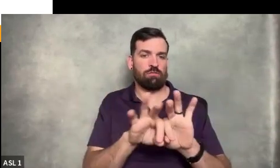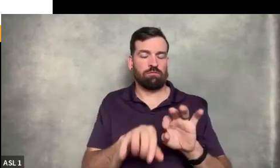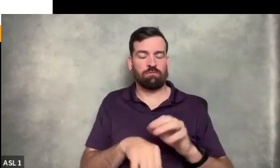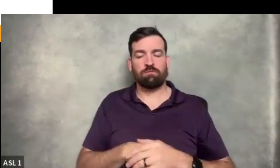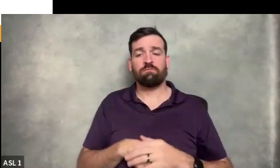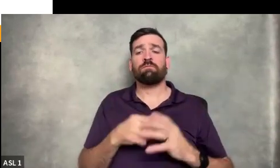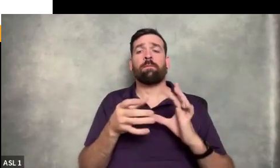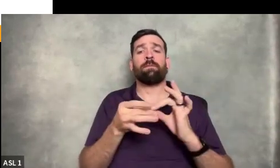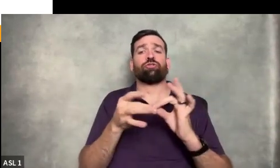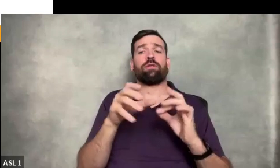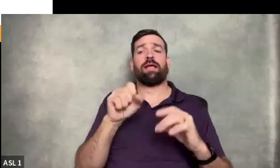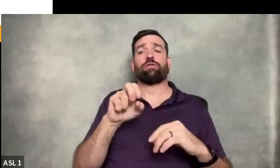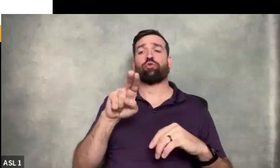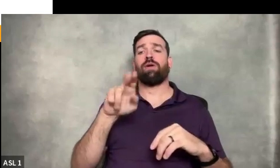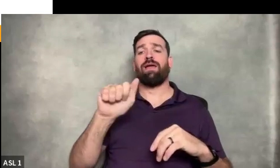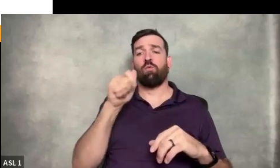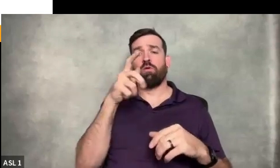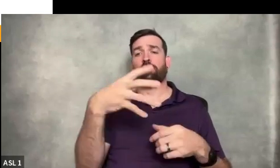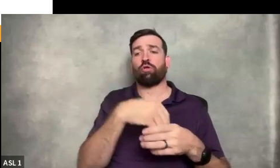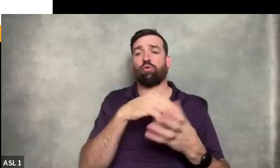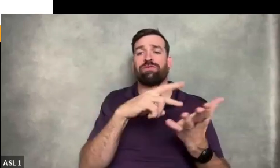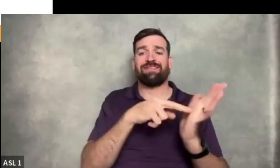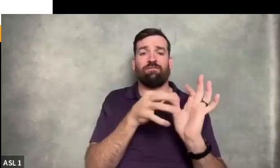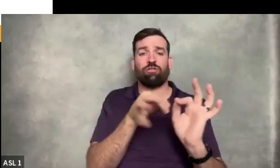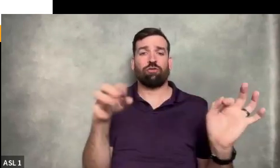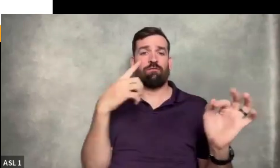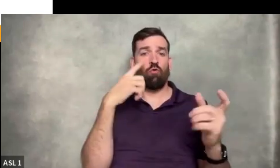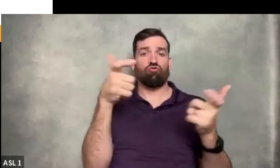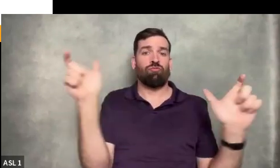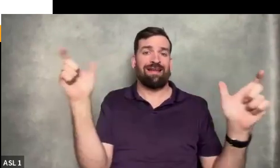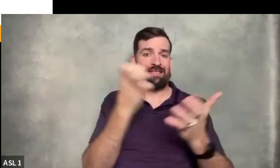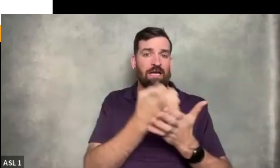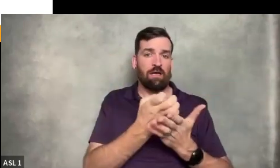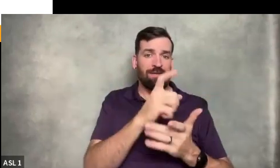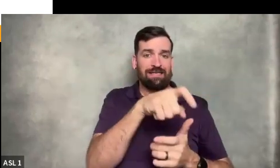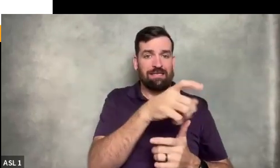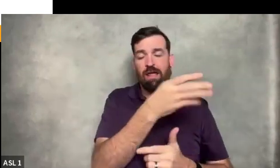the SUA will include their definition of greatest economic need and greater social need in the